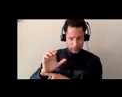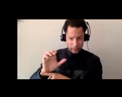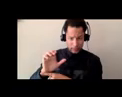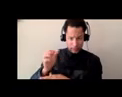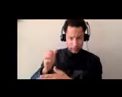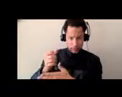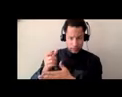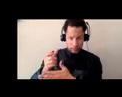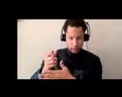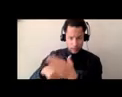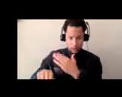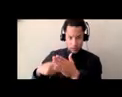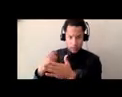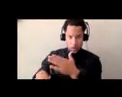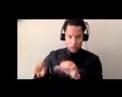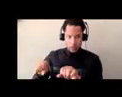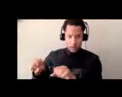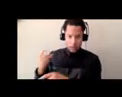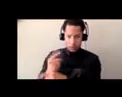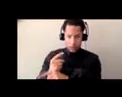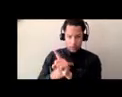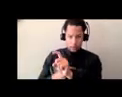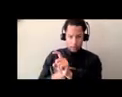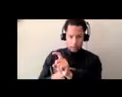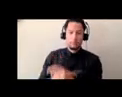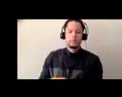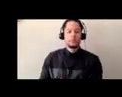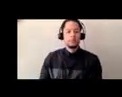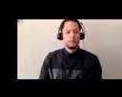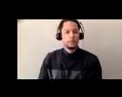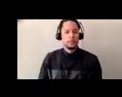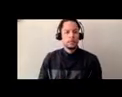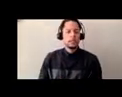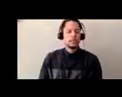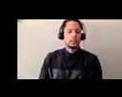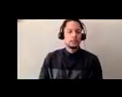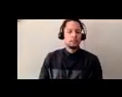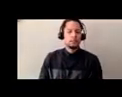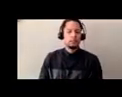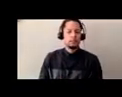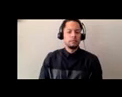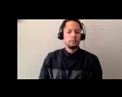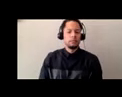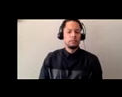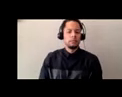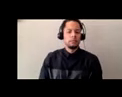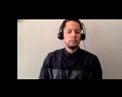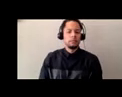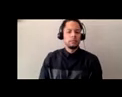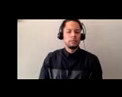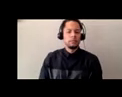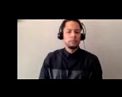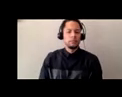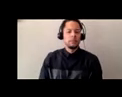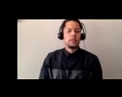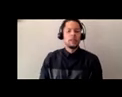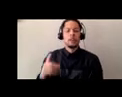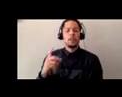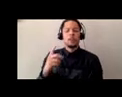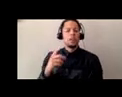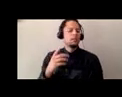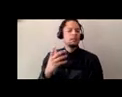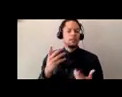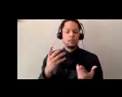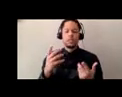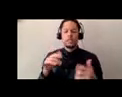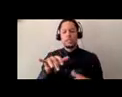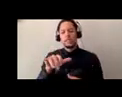Yes, and probably that's part at the beginning many of you do touch on many areas.